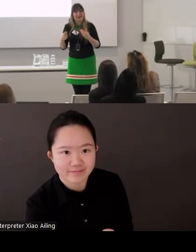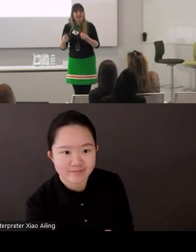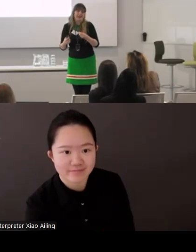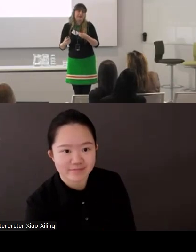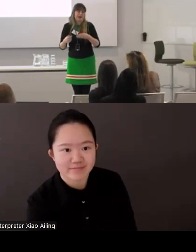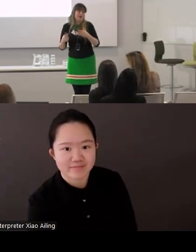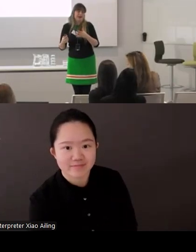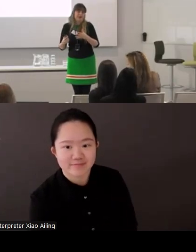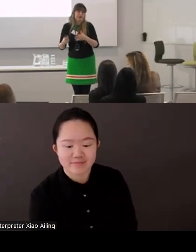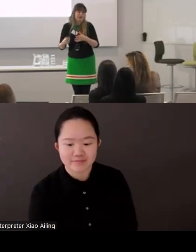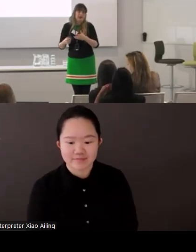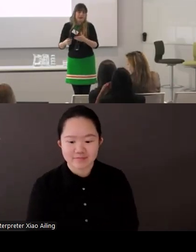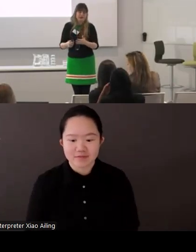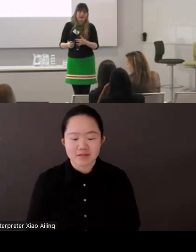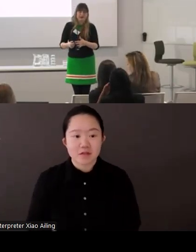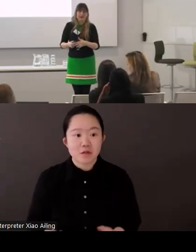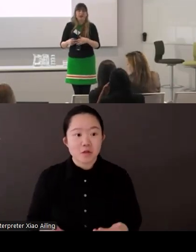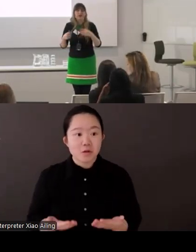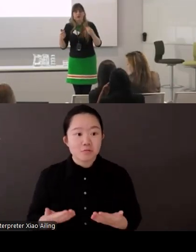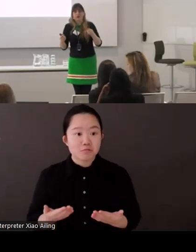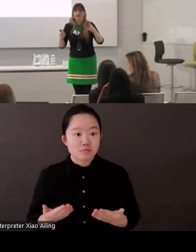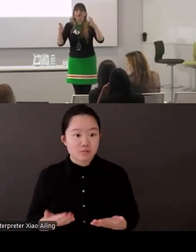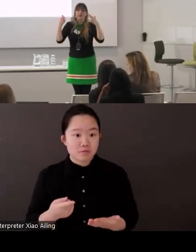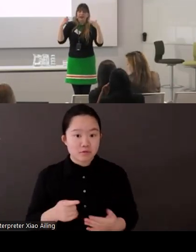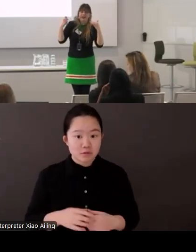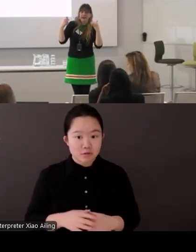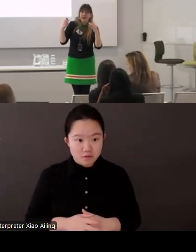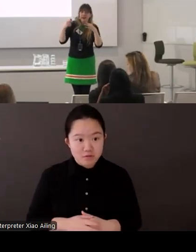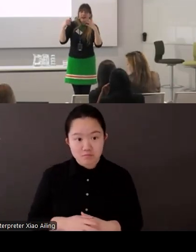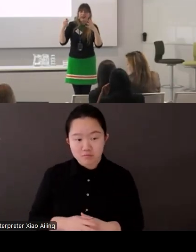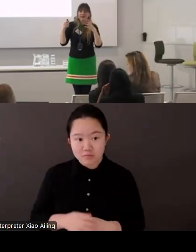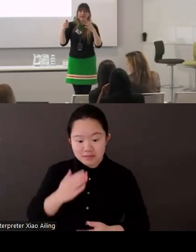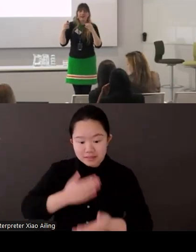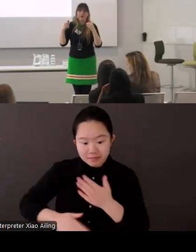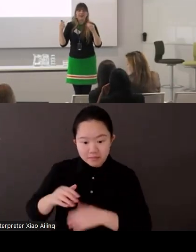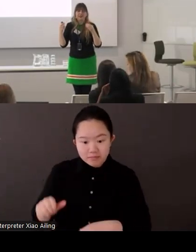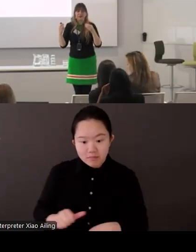like a vocabulary for talking about disability and other terms, that brain and then into effect